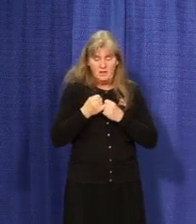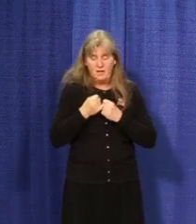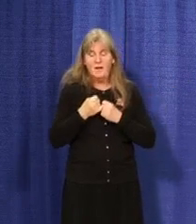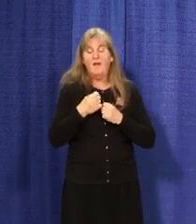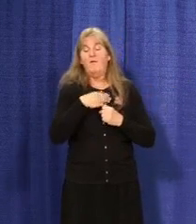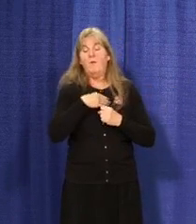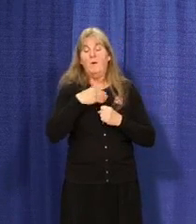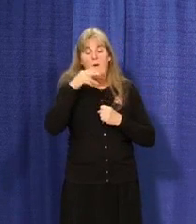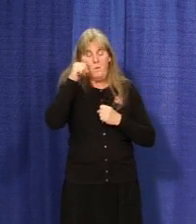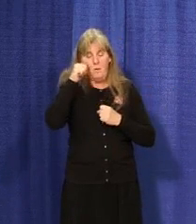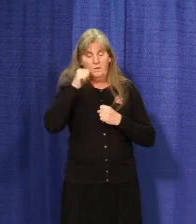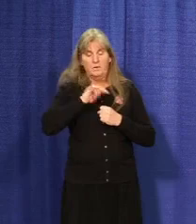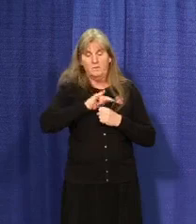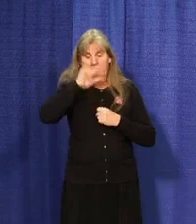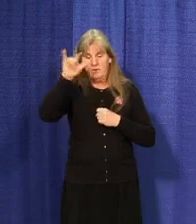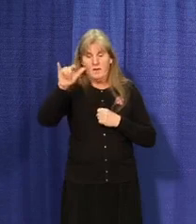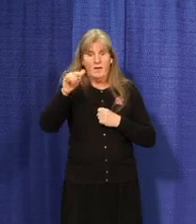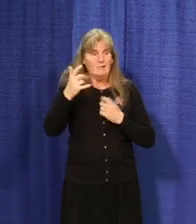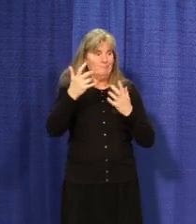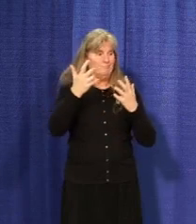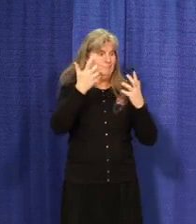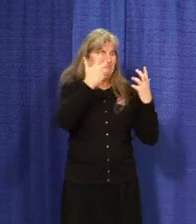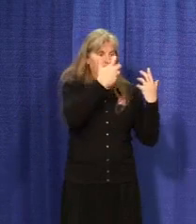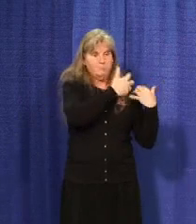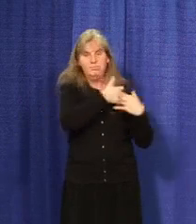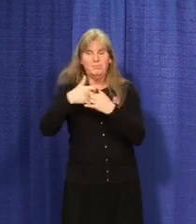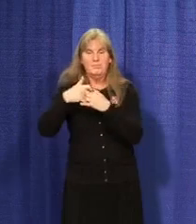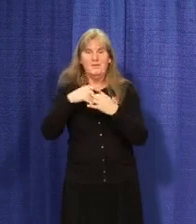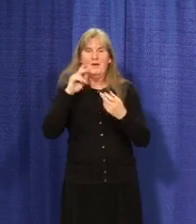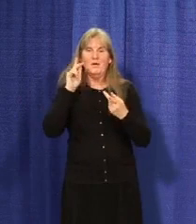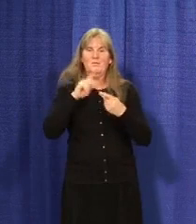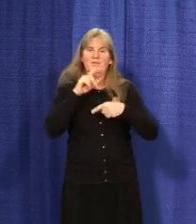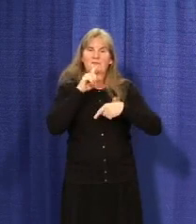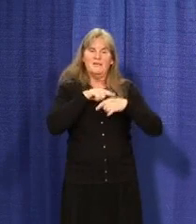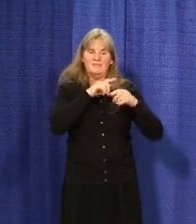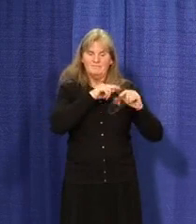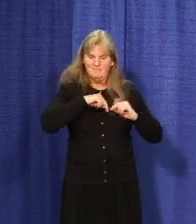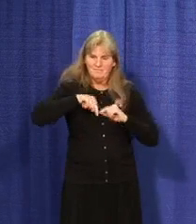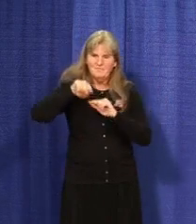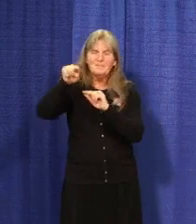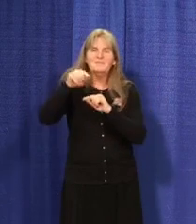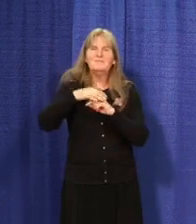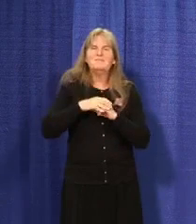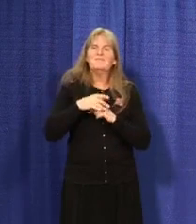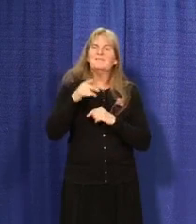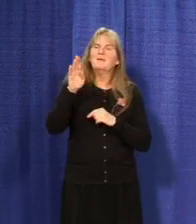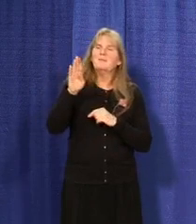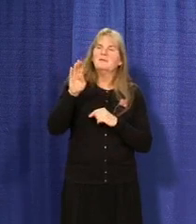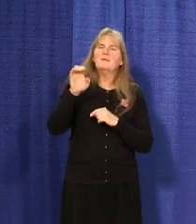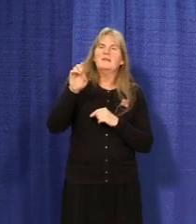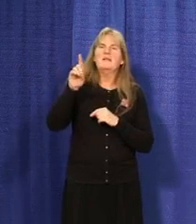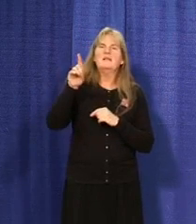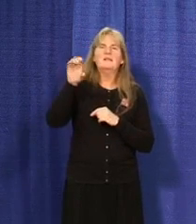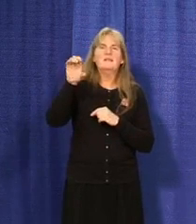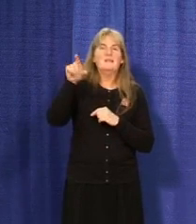out, and once the BC CDC lab-- despite the high volume of